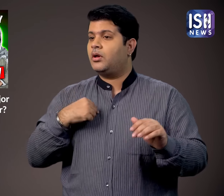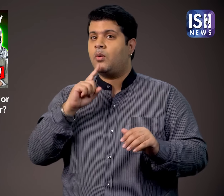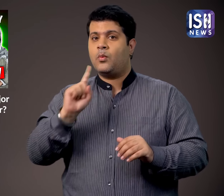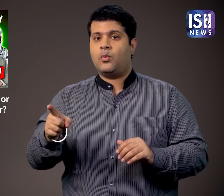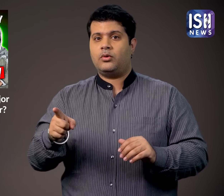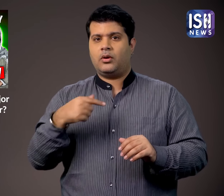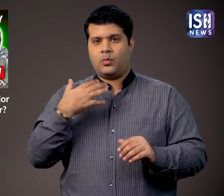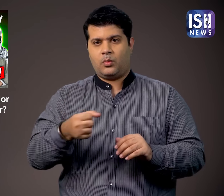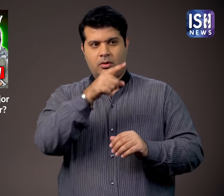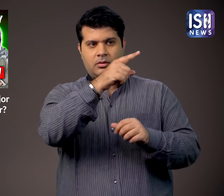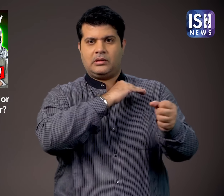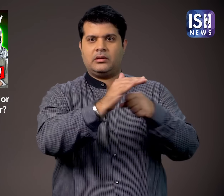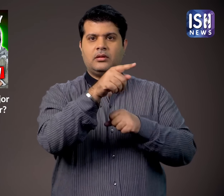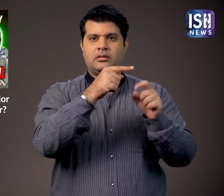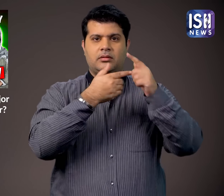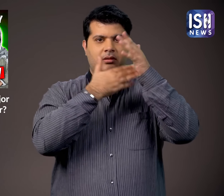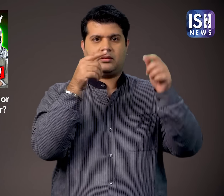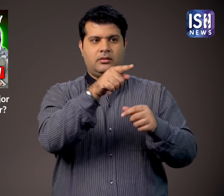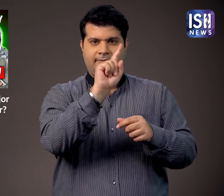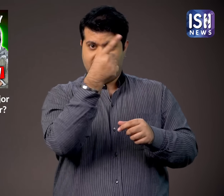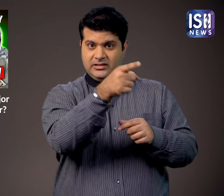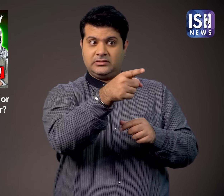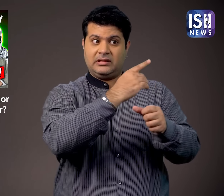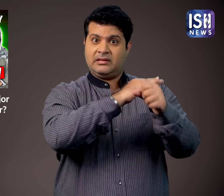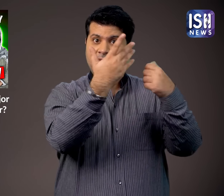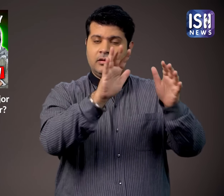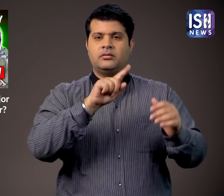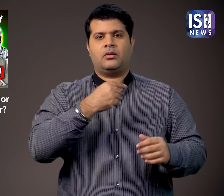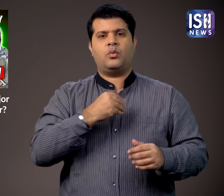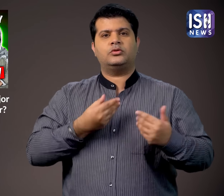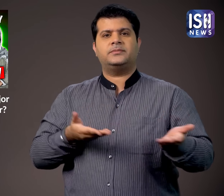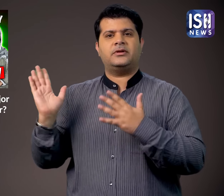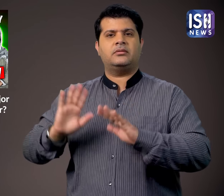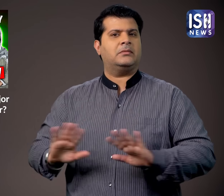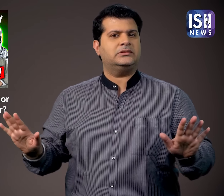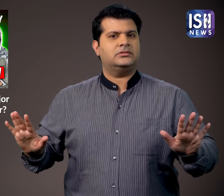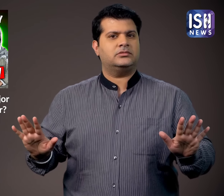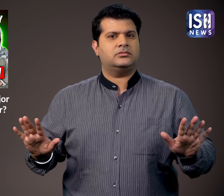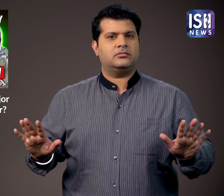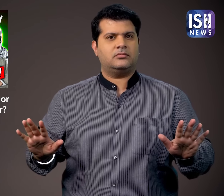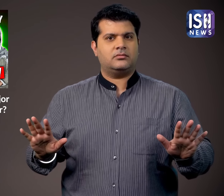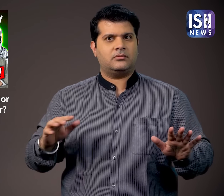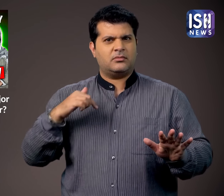however, he ordered them to first kill the terrorists and then go to the hospital.